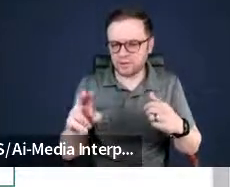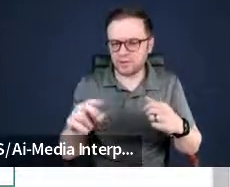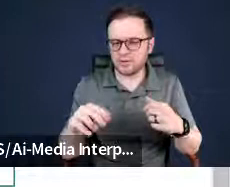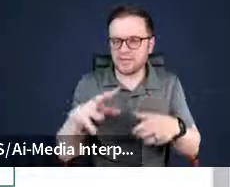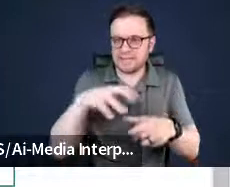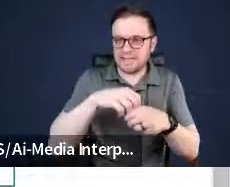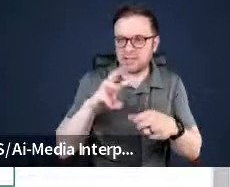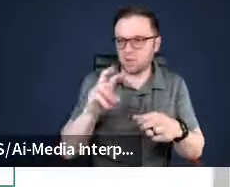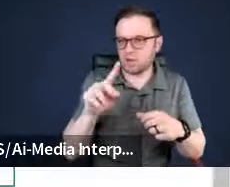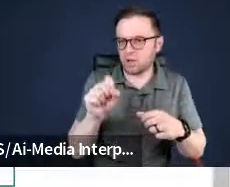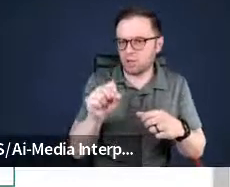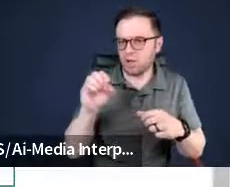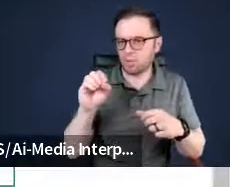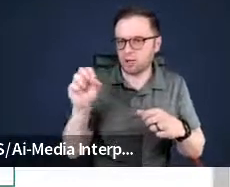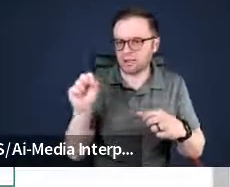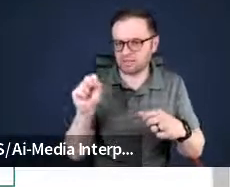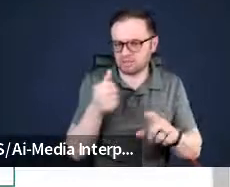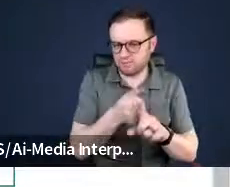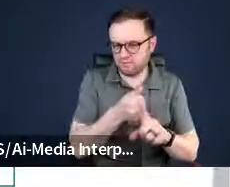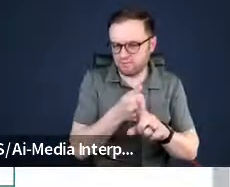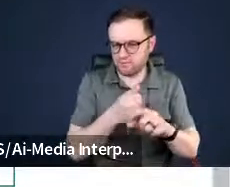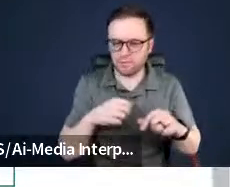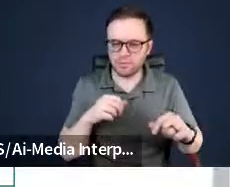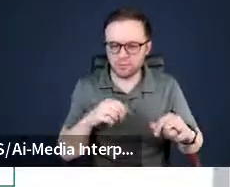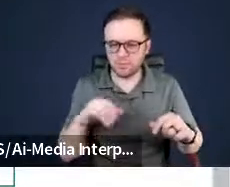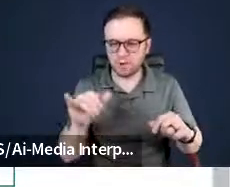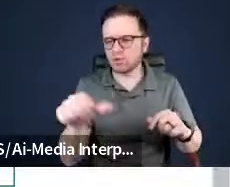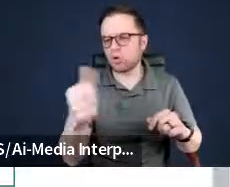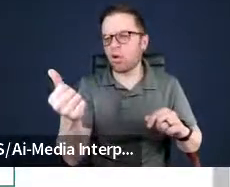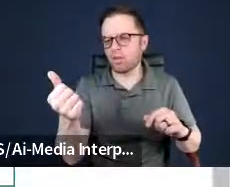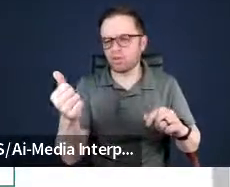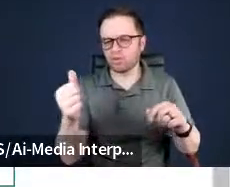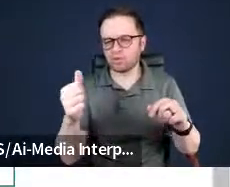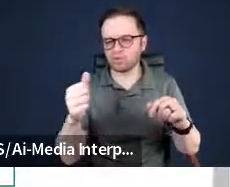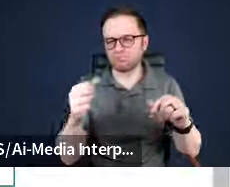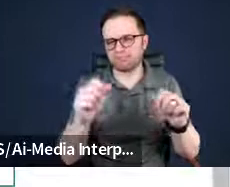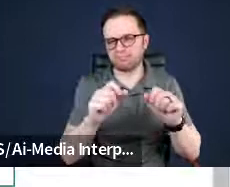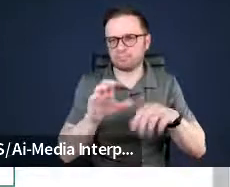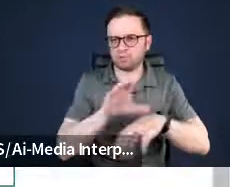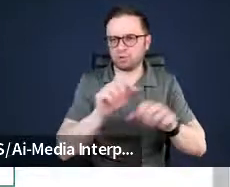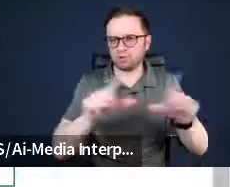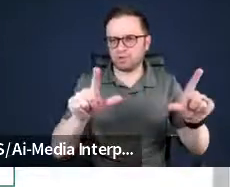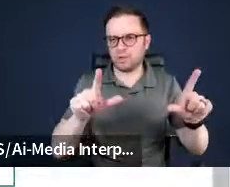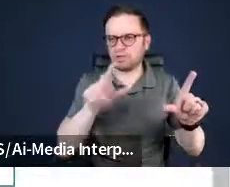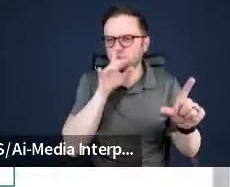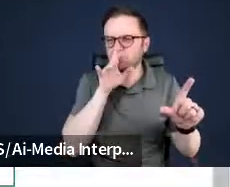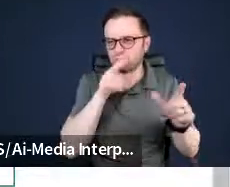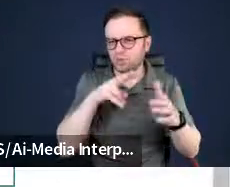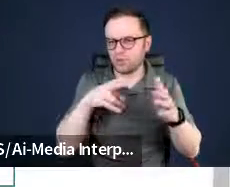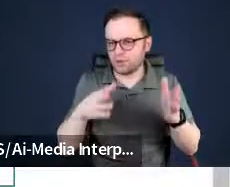called narrator built into the Windows operating system. There are also other screenwriters available but